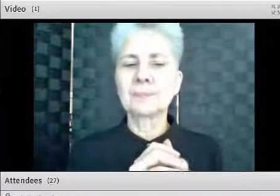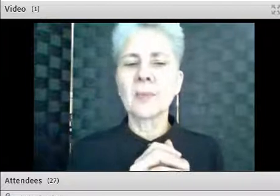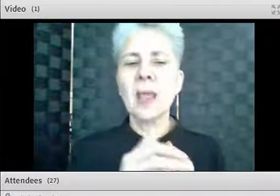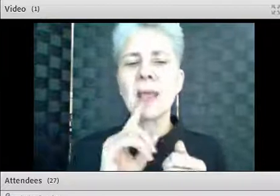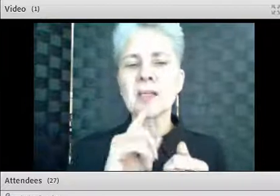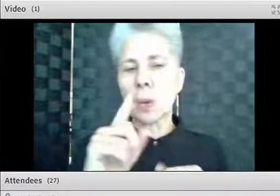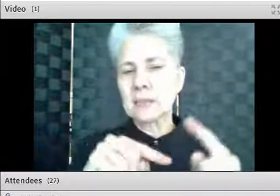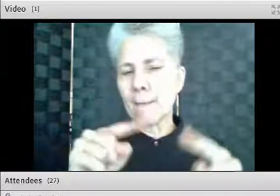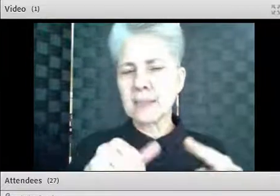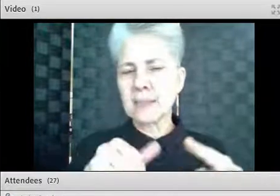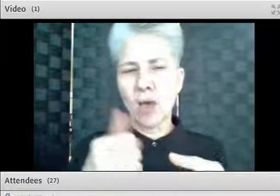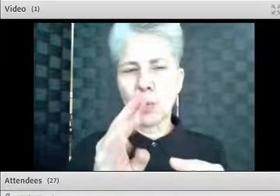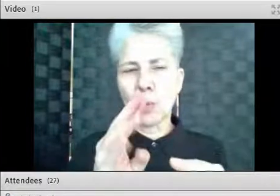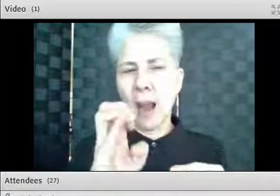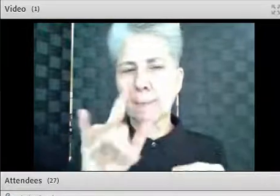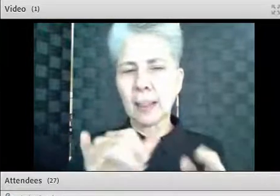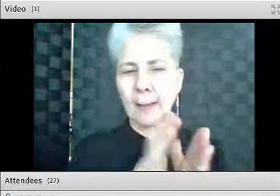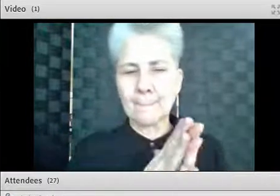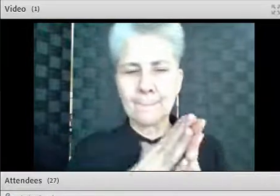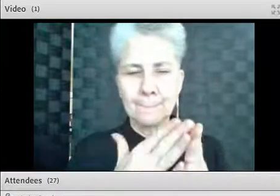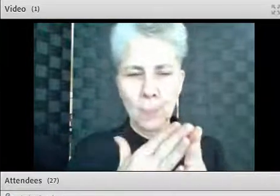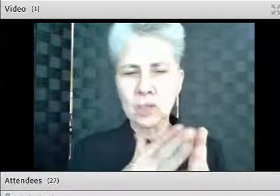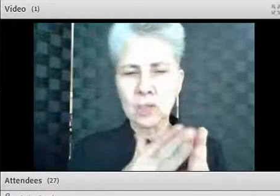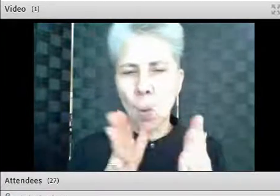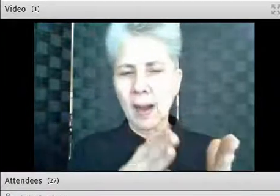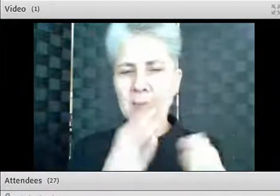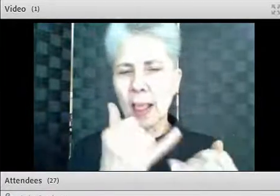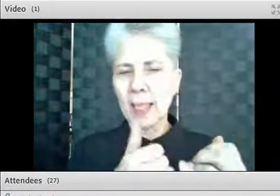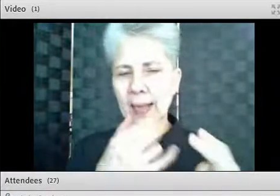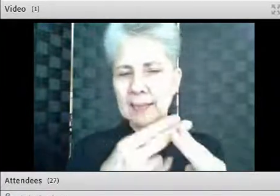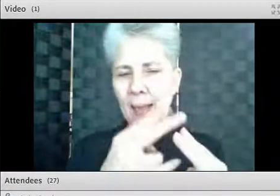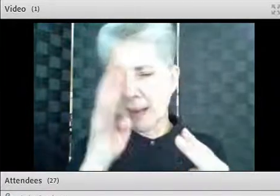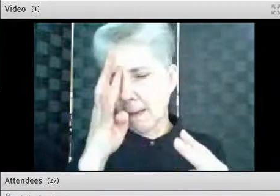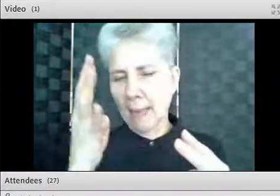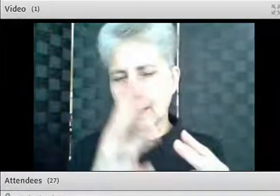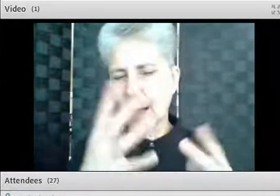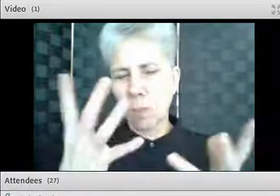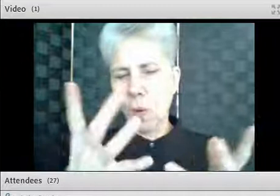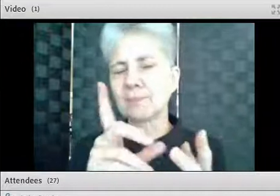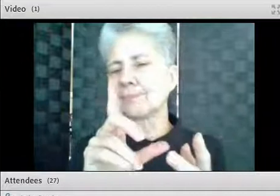and organized by last name, and then I just made this up that it was published in 2021, okay,